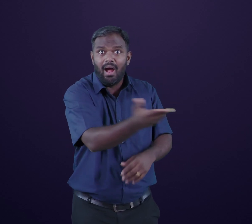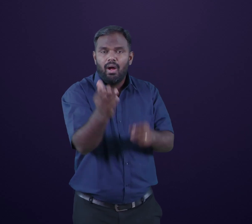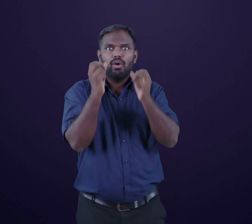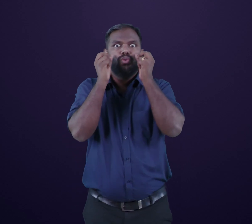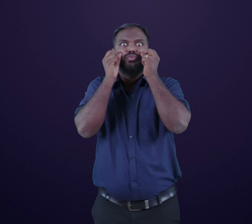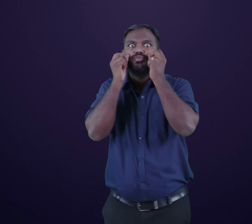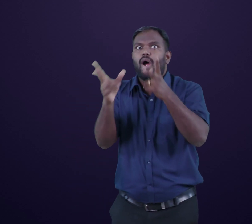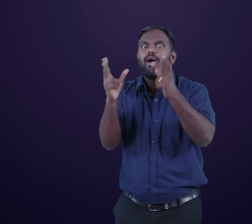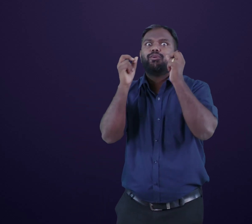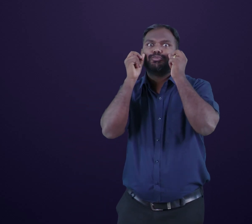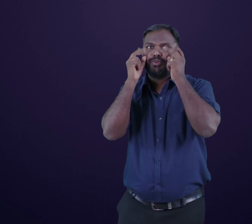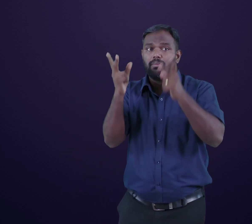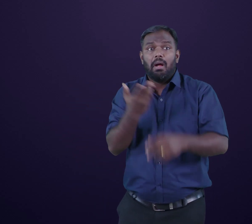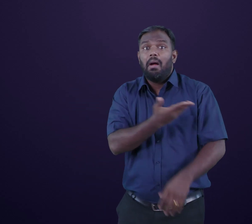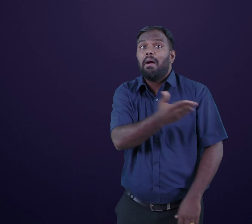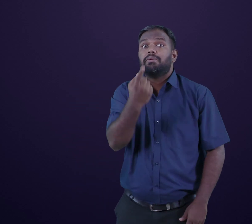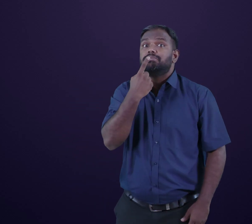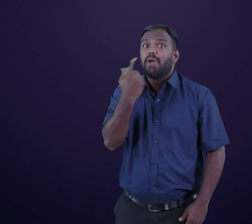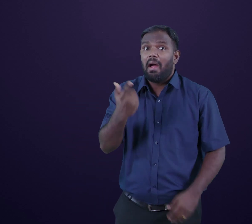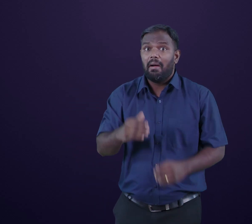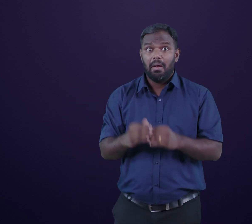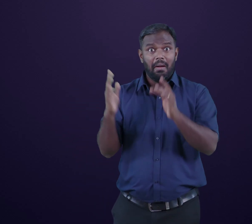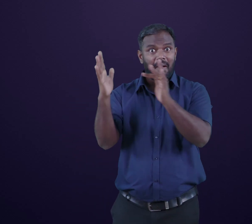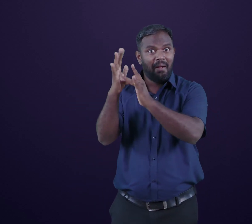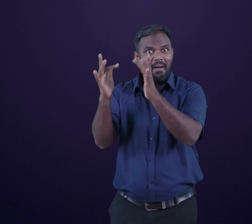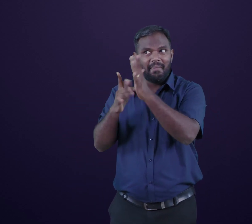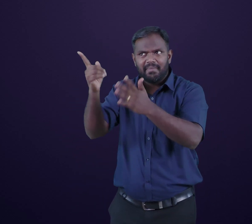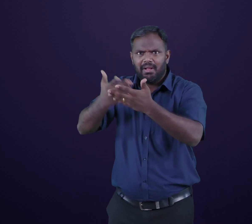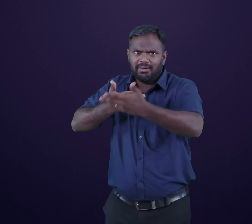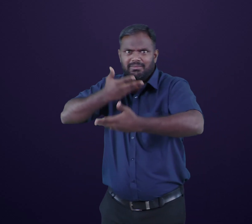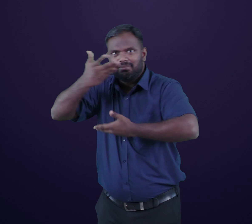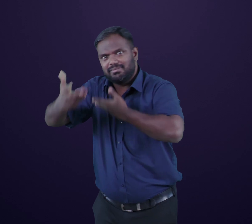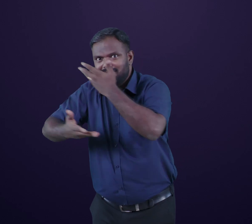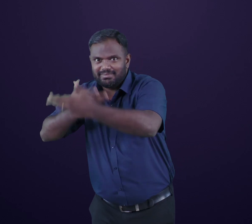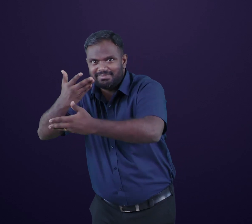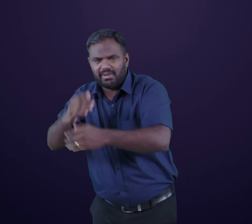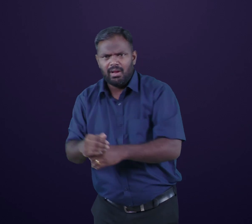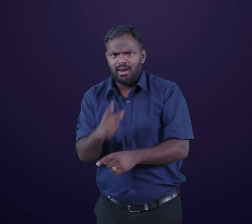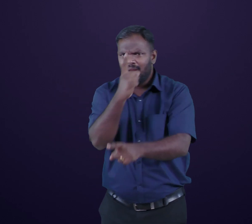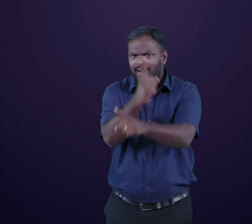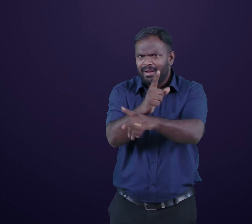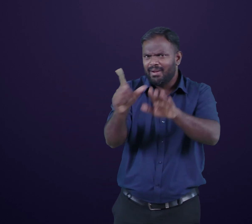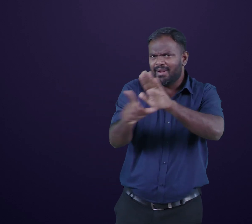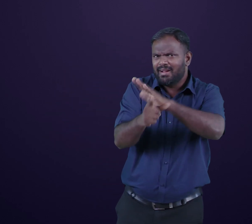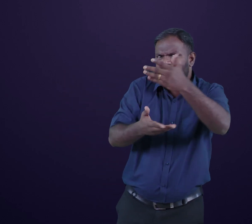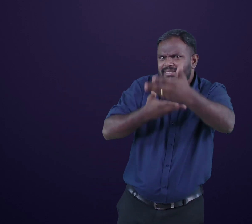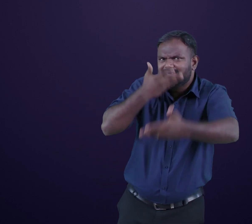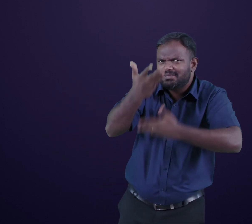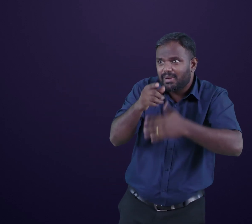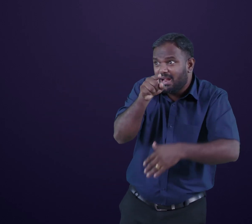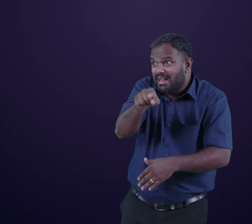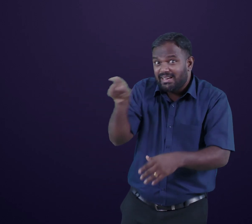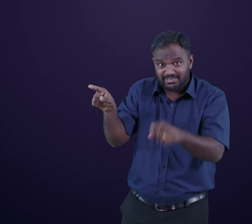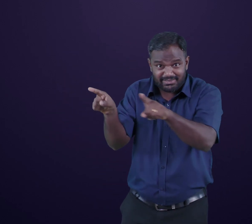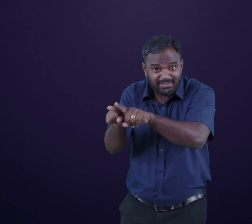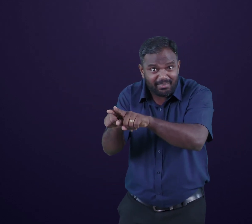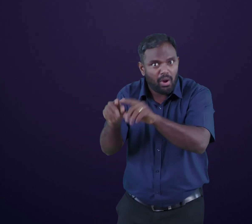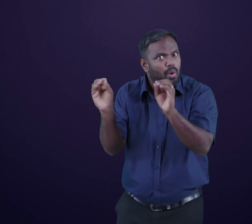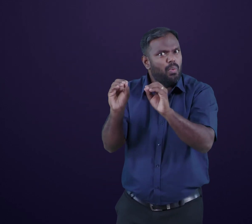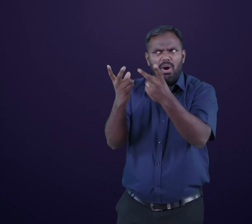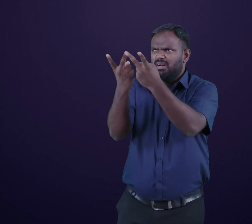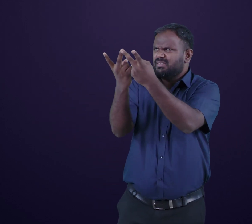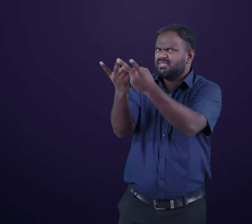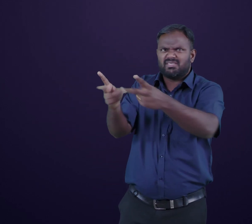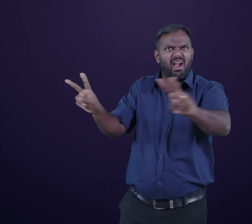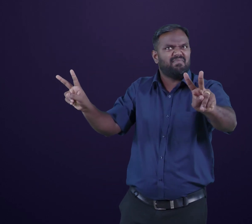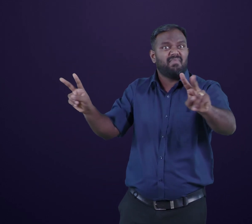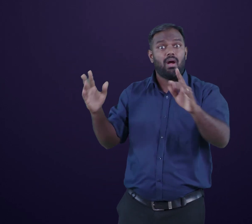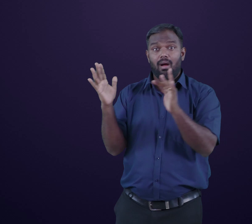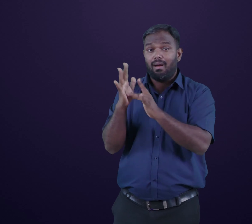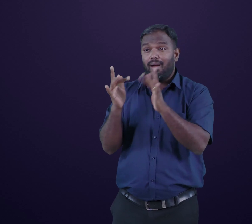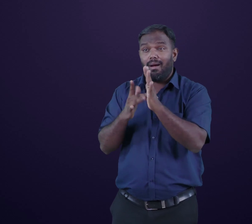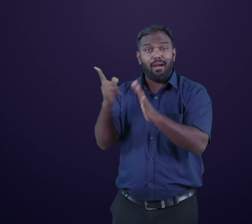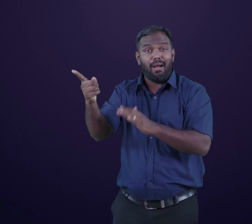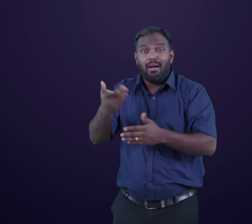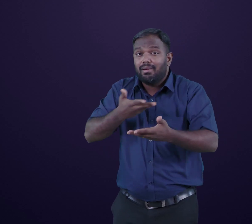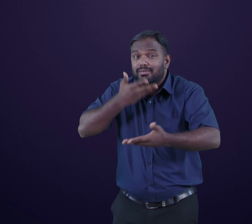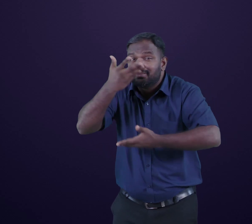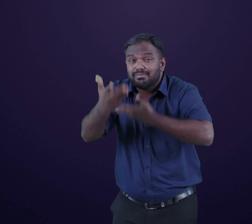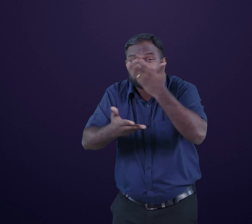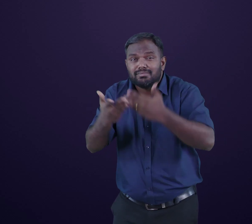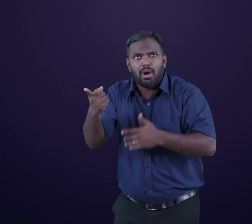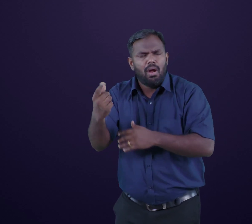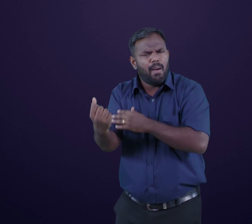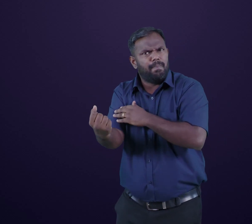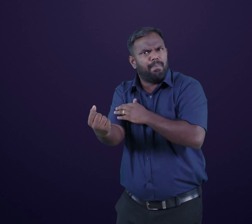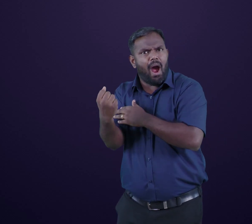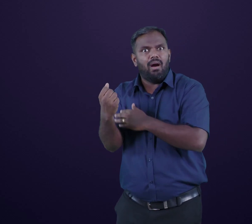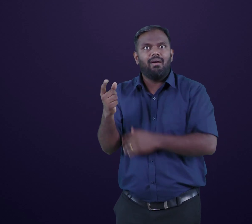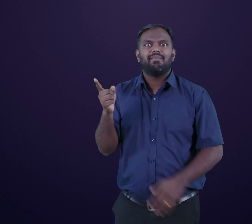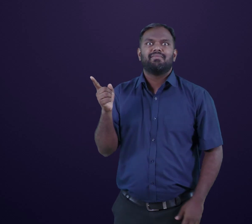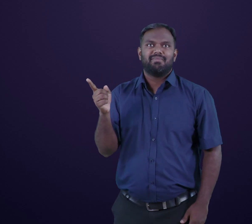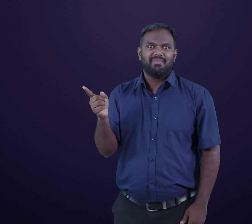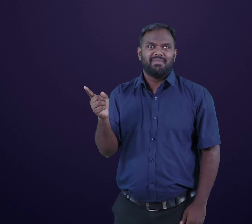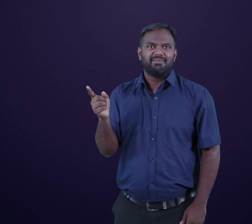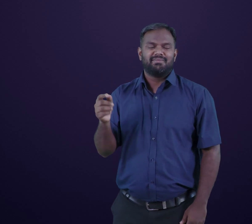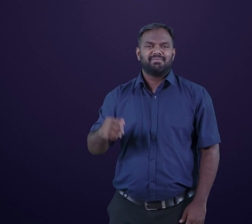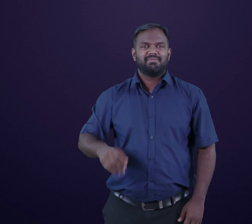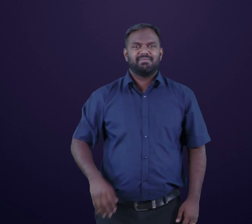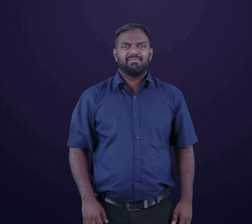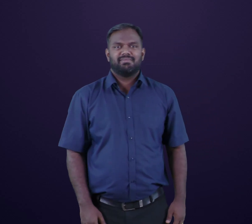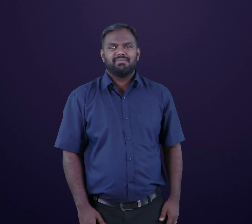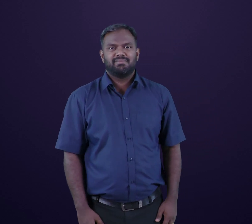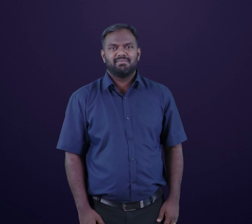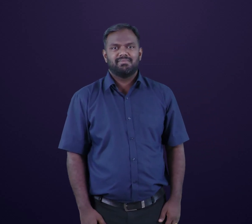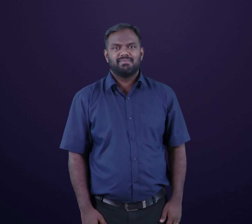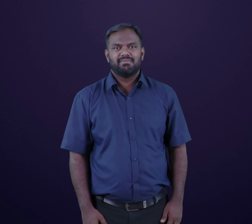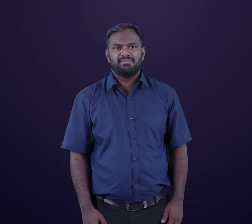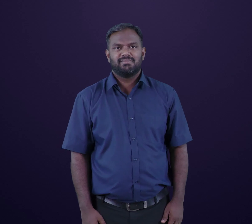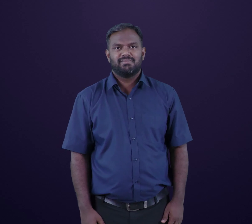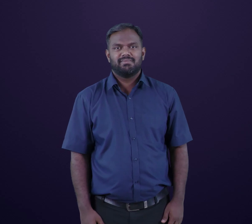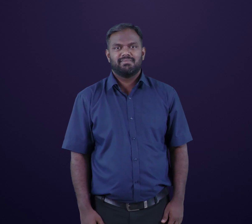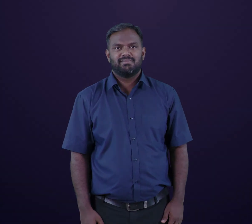They were amazed at his teaching because he did not teach like their teachers of the law. He taught like someone with authority.